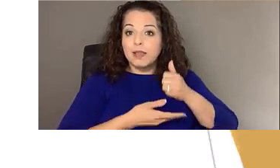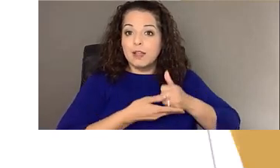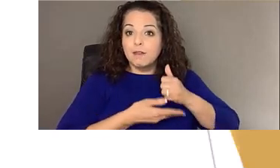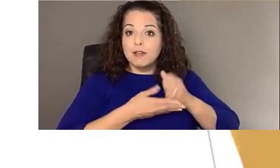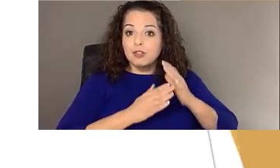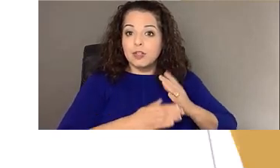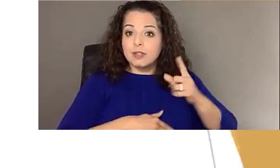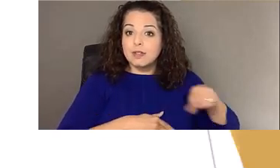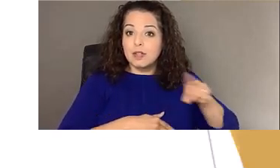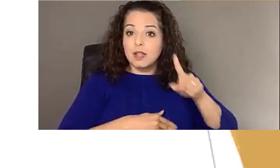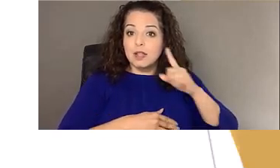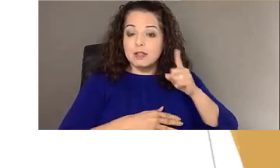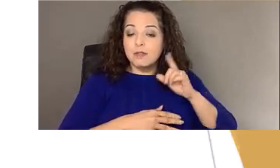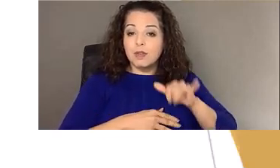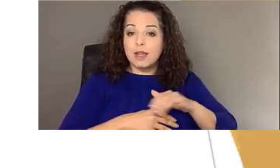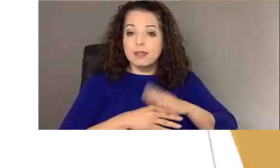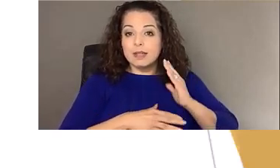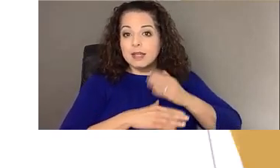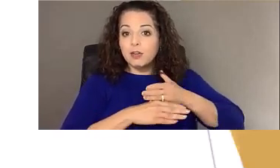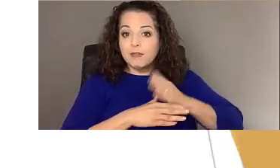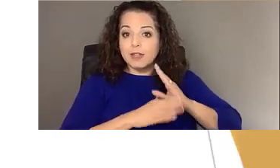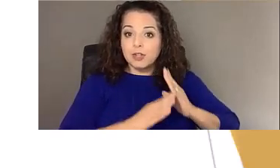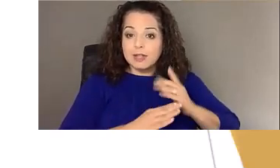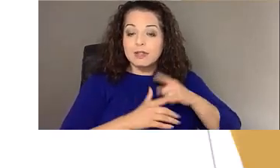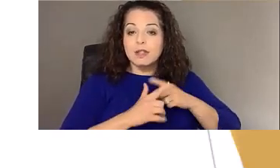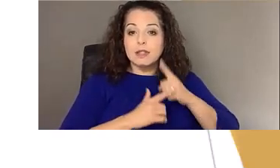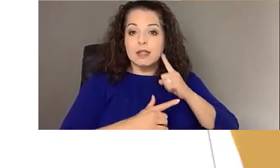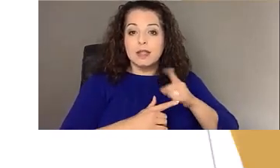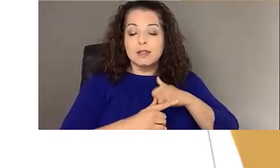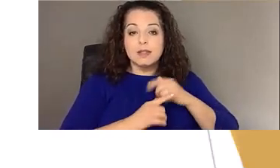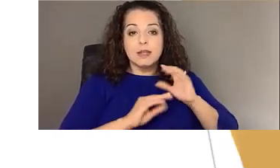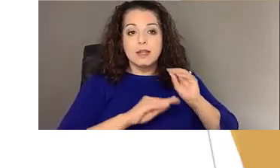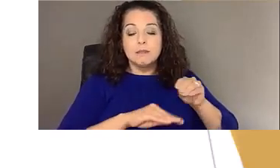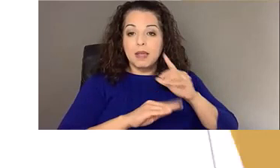implementation barriers as they arise.